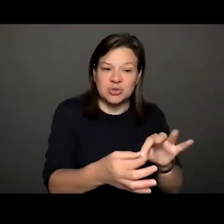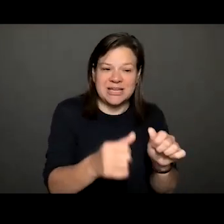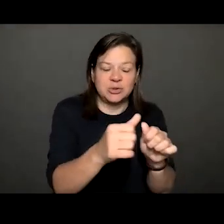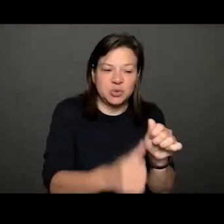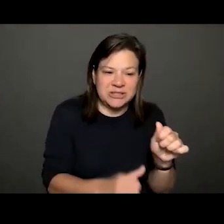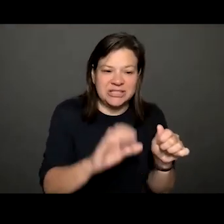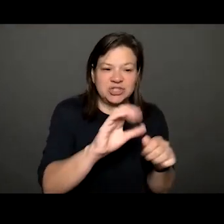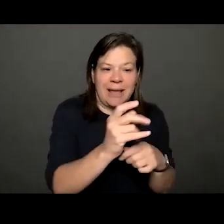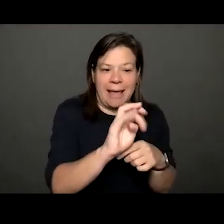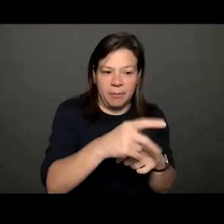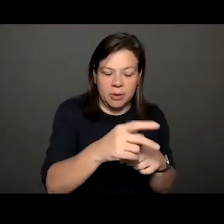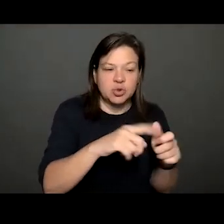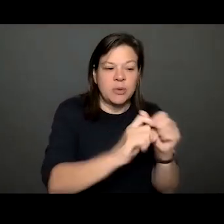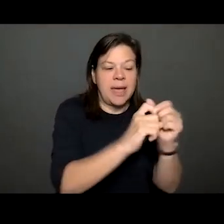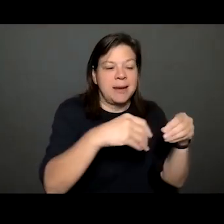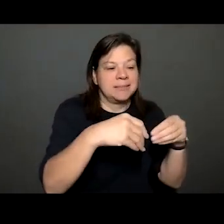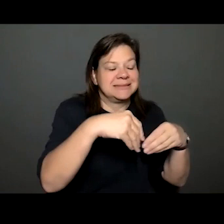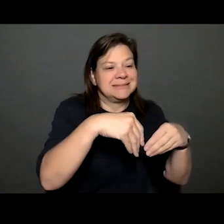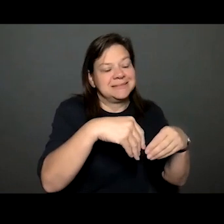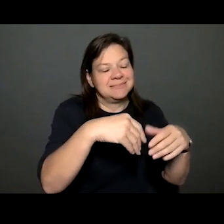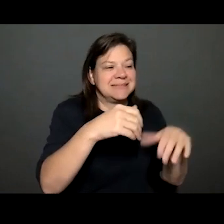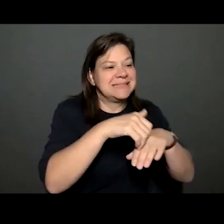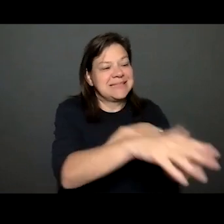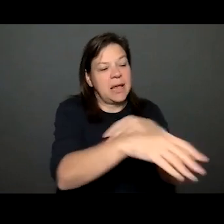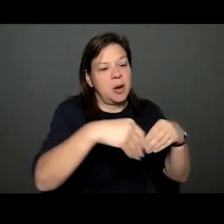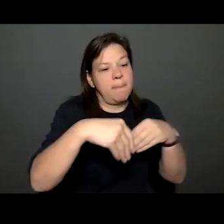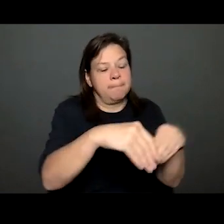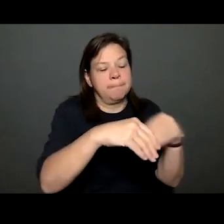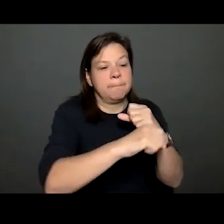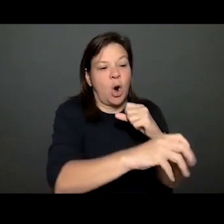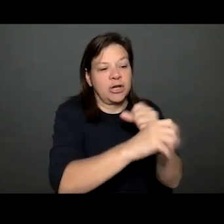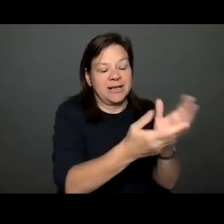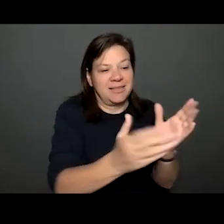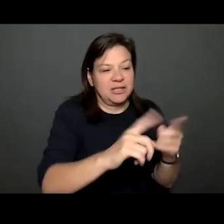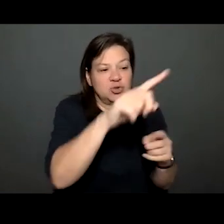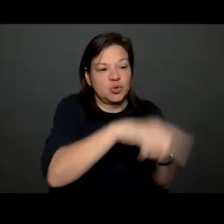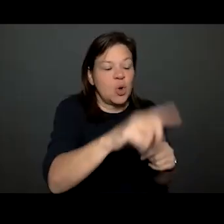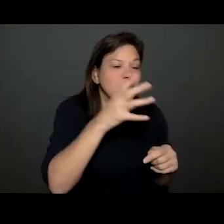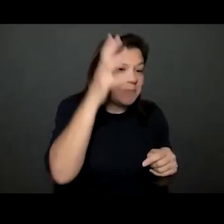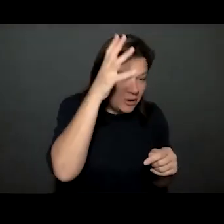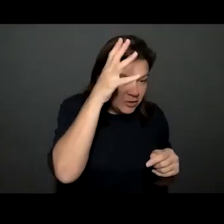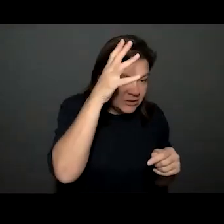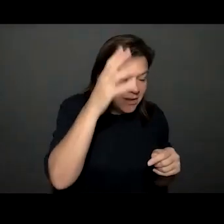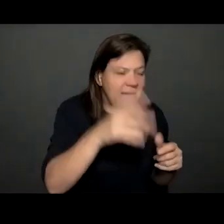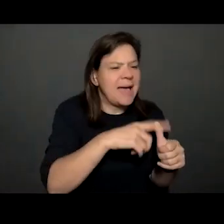RELEVANT PARENTS AS WELL AS SAY DISPLAY ACCOUNT OF HOW MANY FAMILIES ACTUALLY ATTENDED THE CAMP.